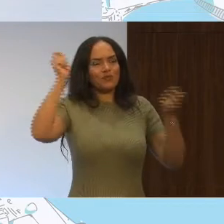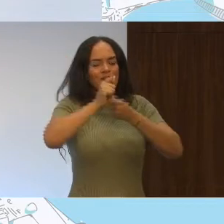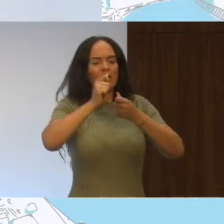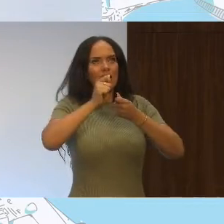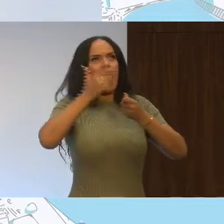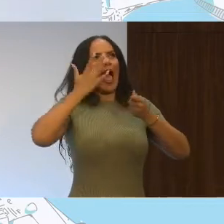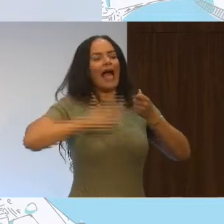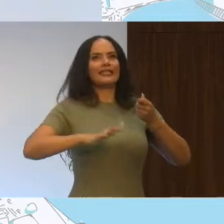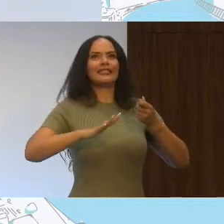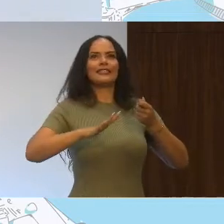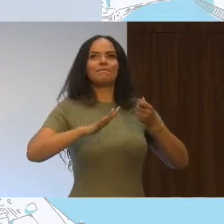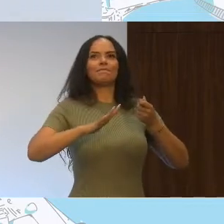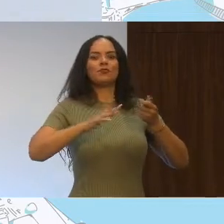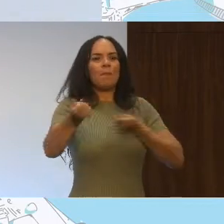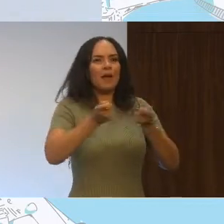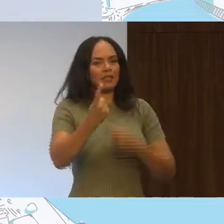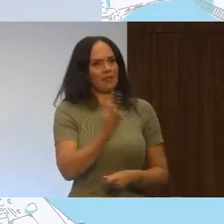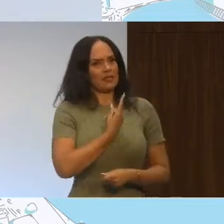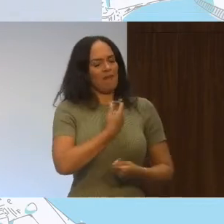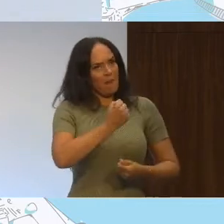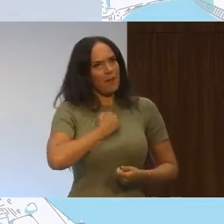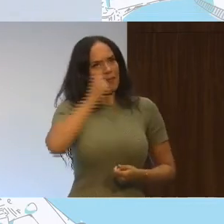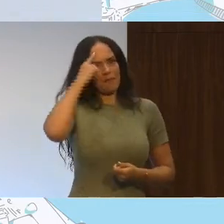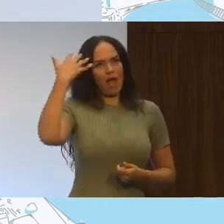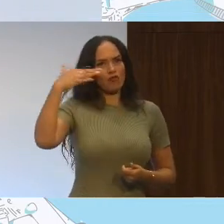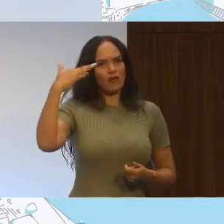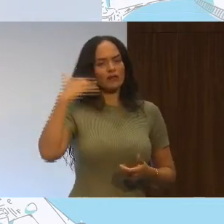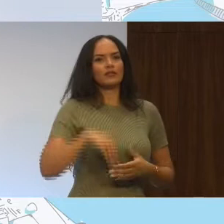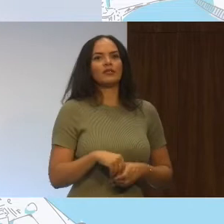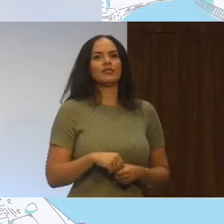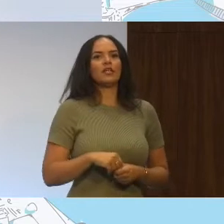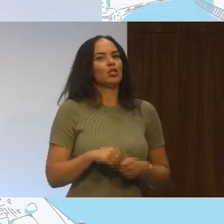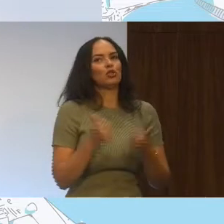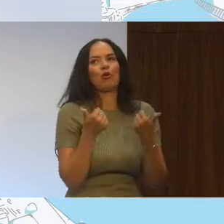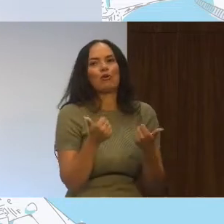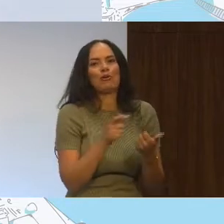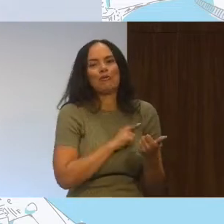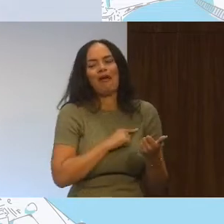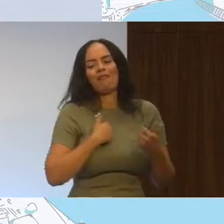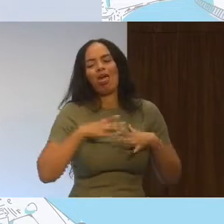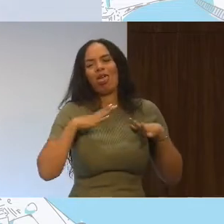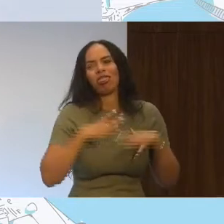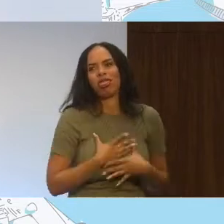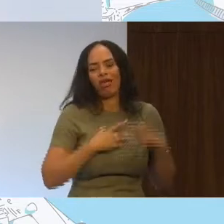migraine management program. No mean feat. When you're exhausted by the ongoing cycle of prodrome,